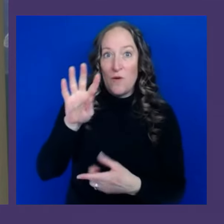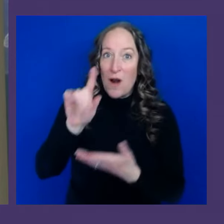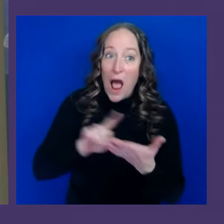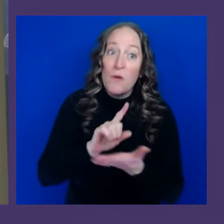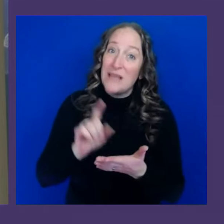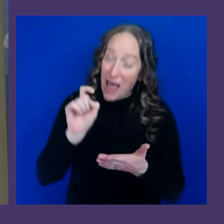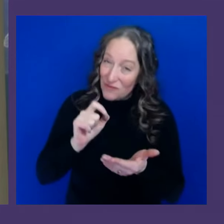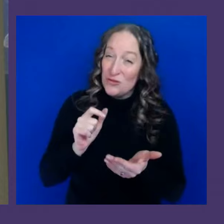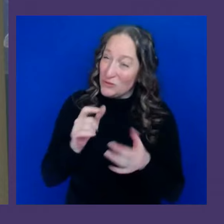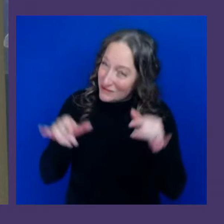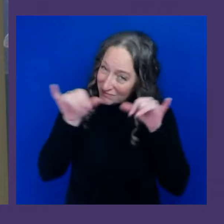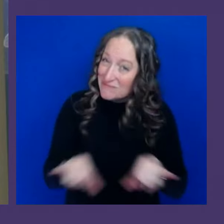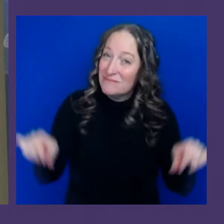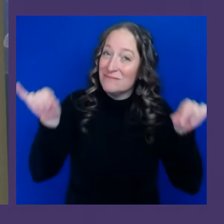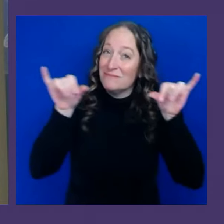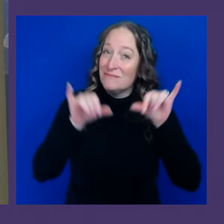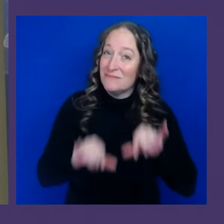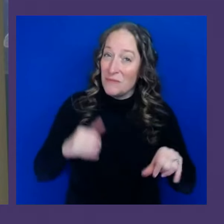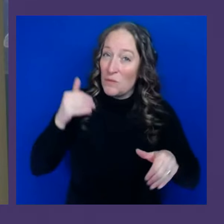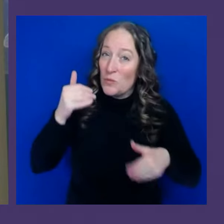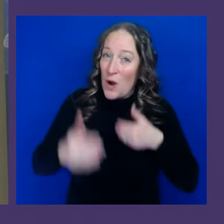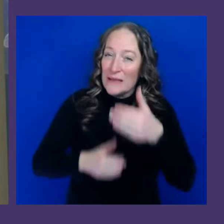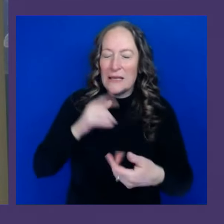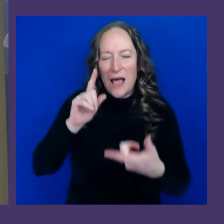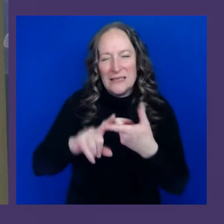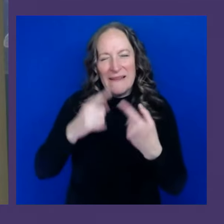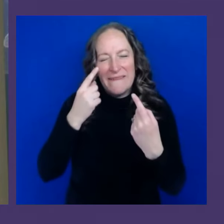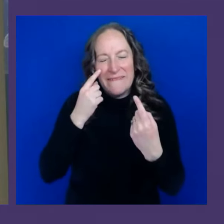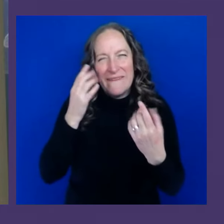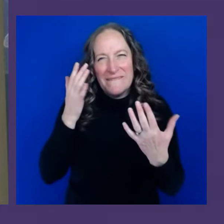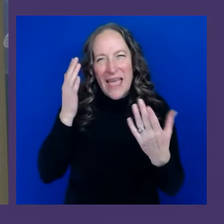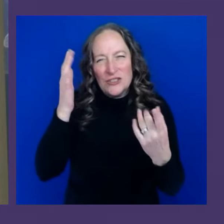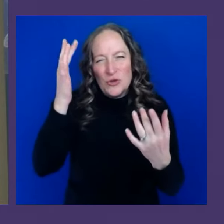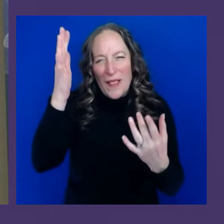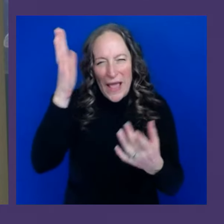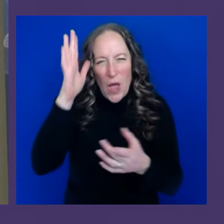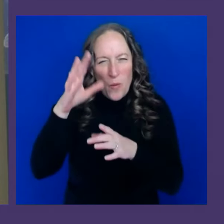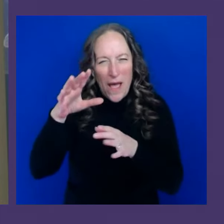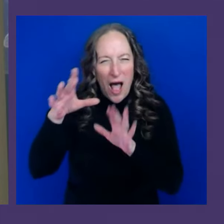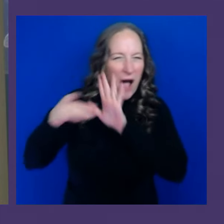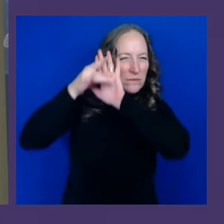until it eventually is going to register into my memory. But it's really easy, somebody will ask it a question,